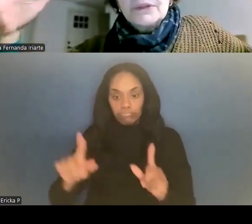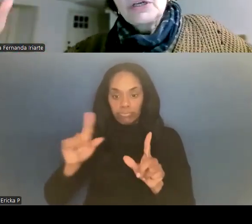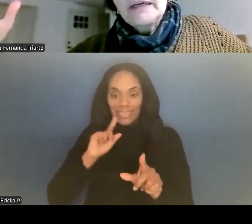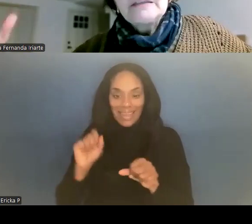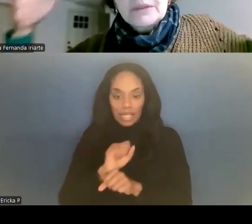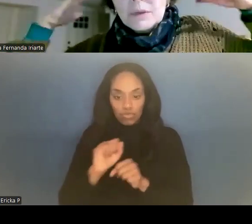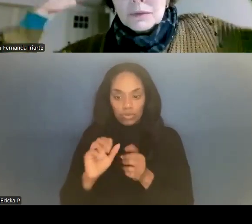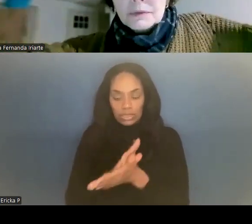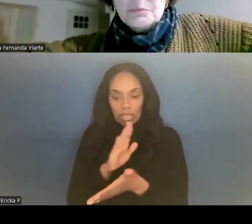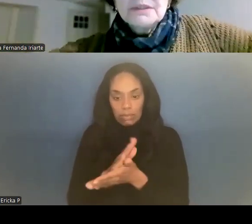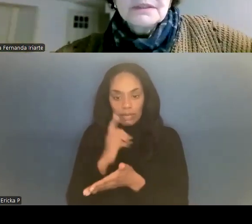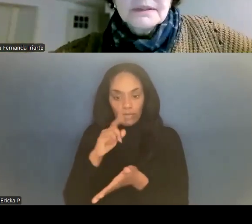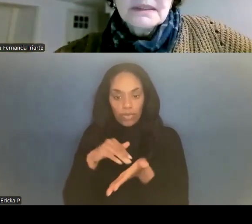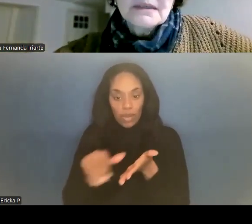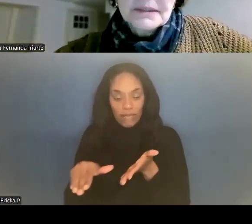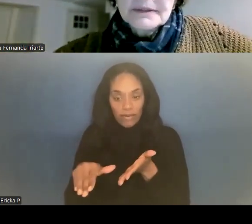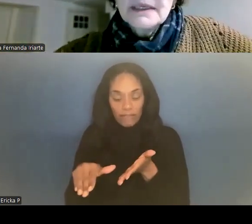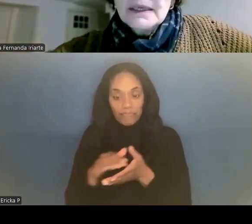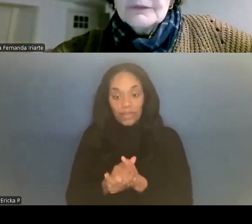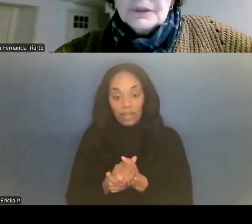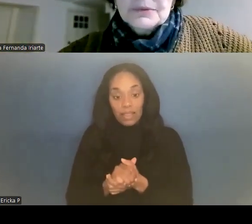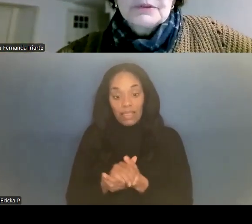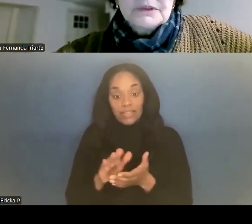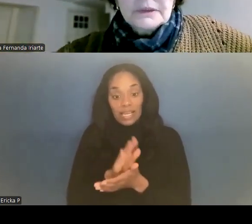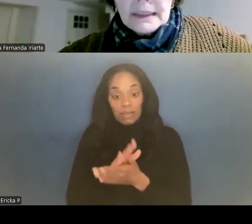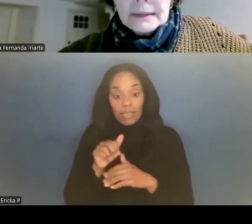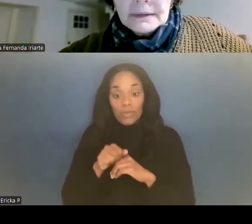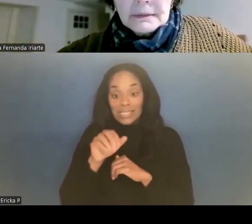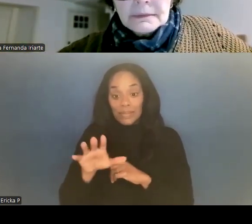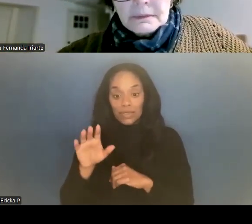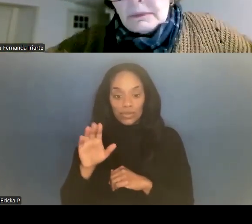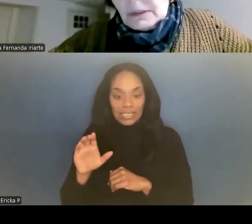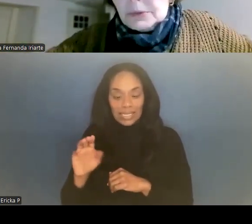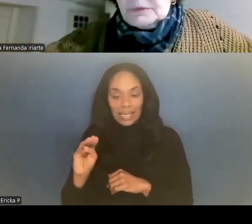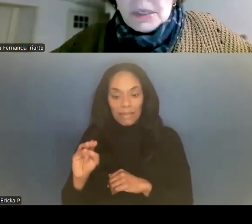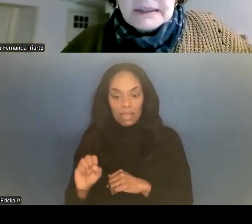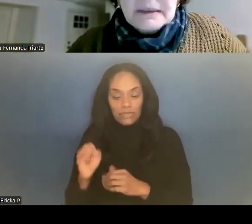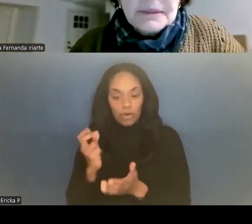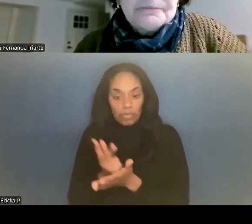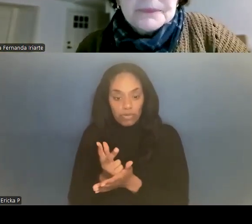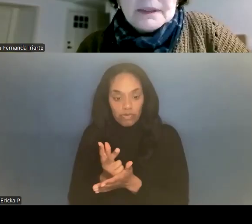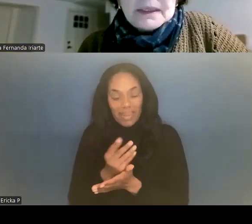The document that was submitted to CMS for approval and the approved document.